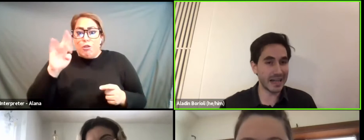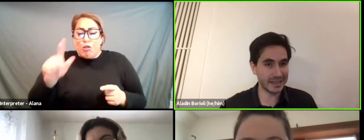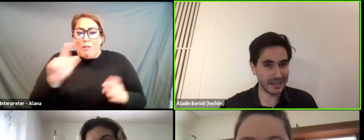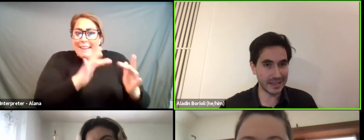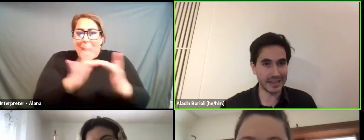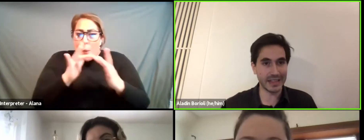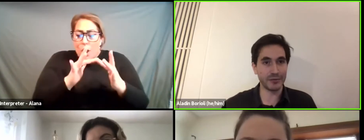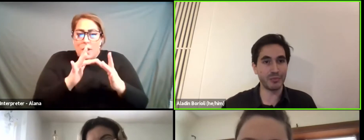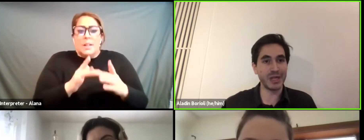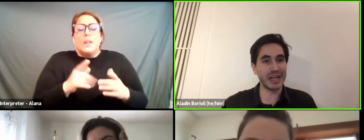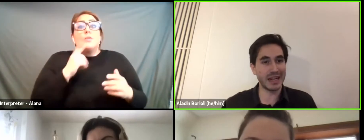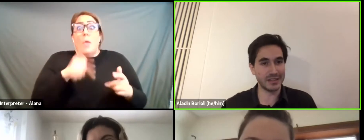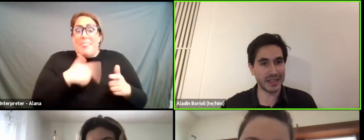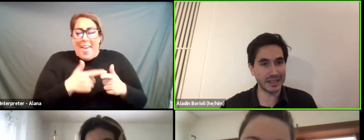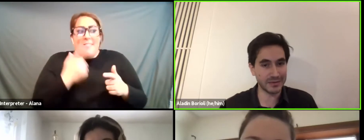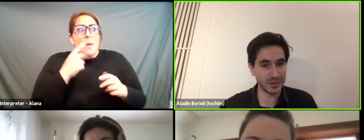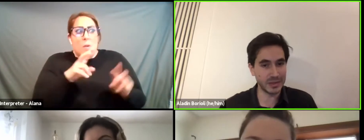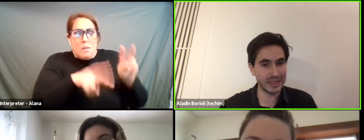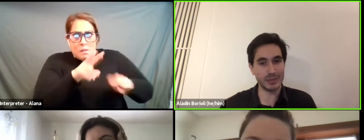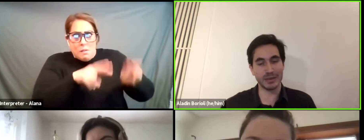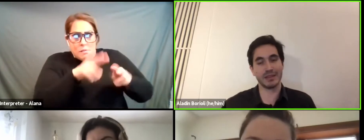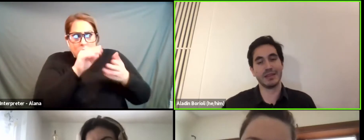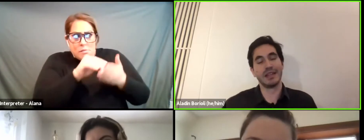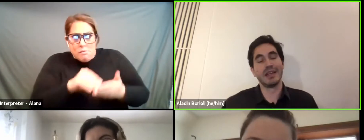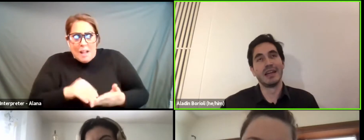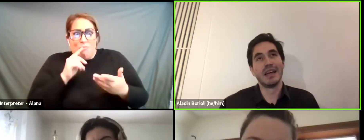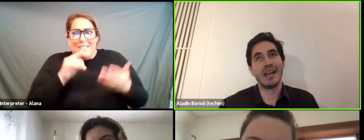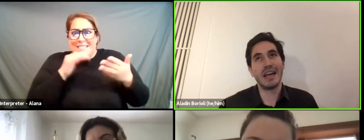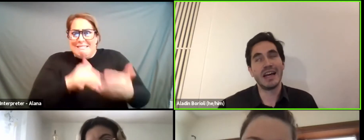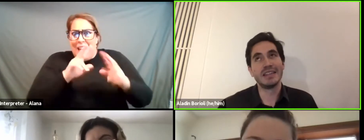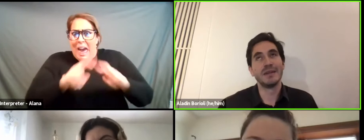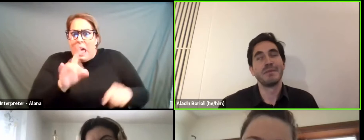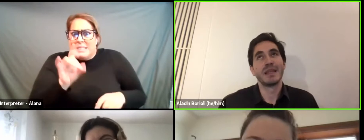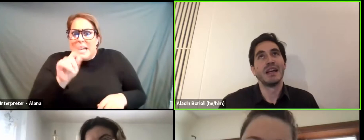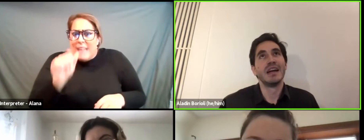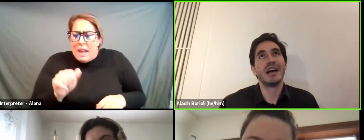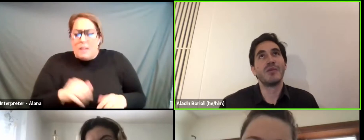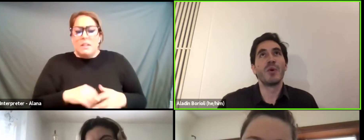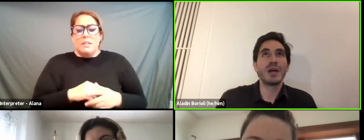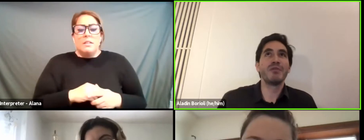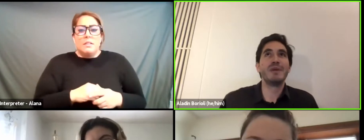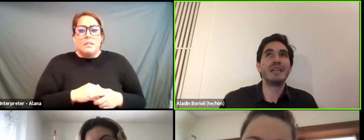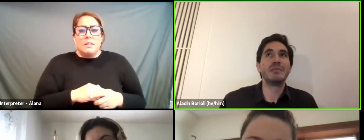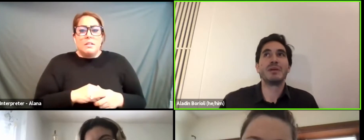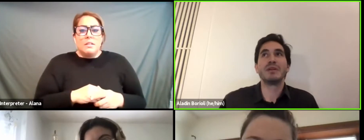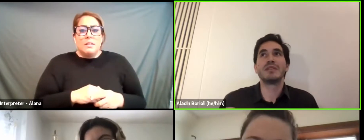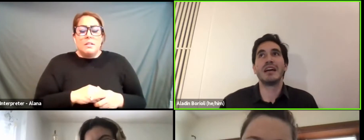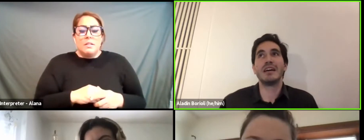data and kind of pre-analyze the data for the beekeepers. And working with beekeepers and